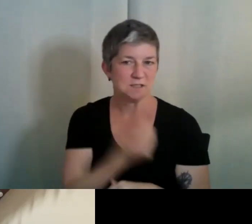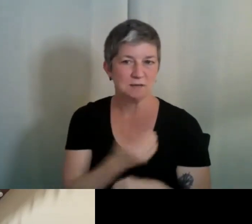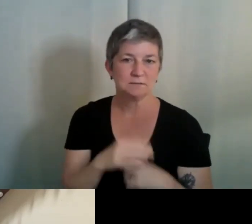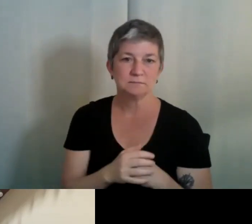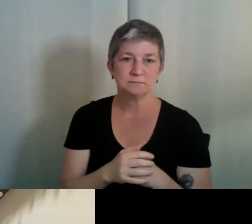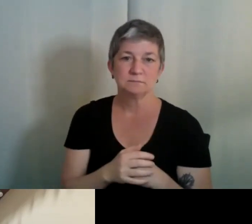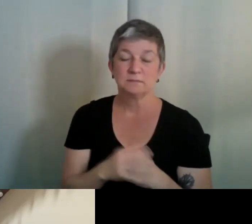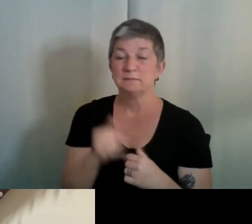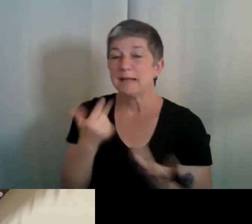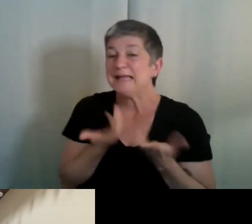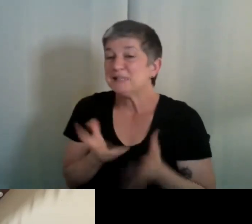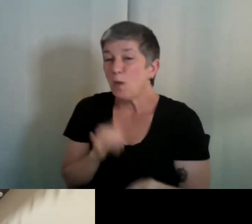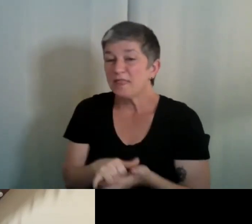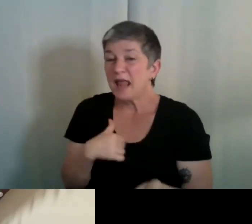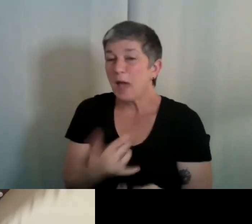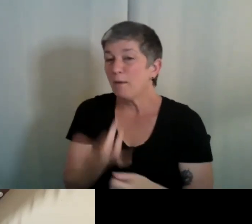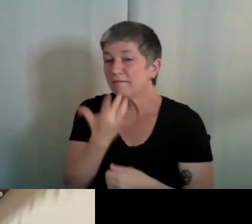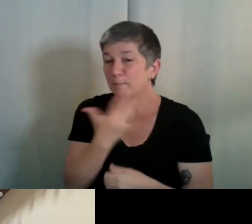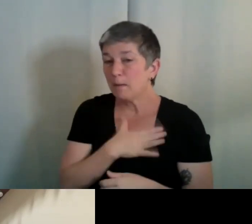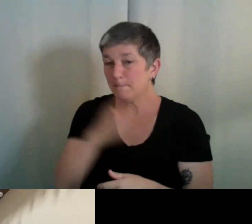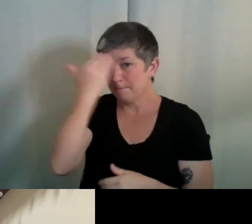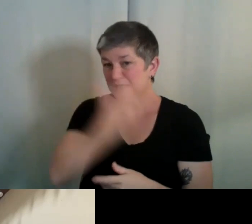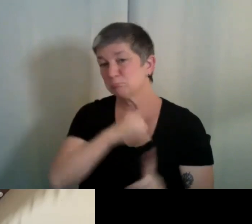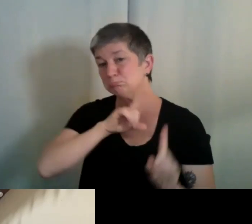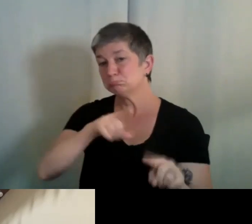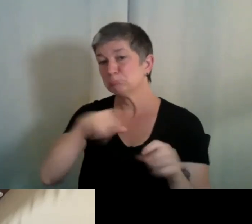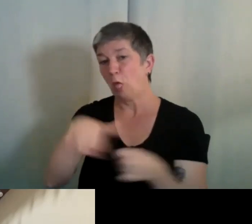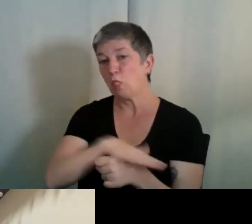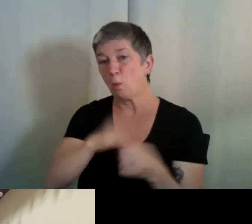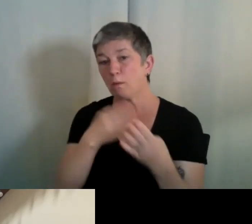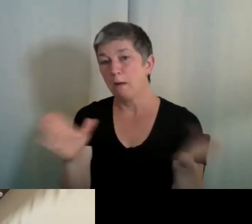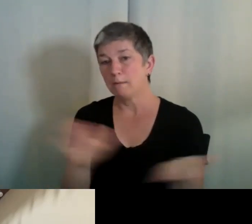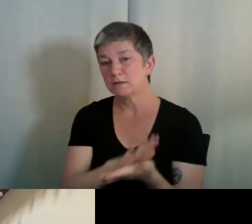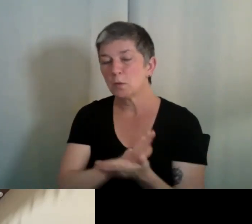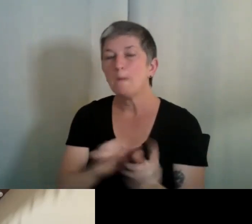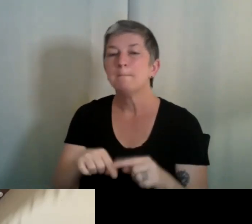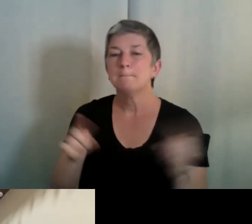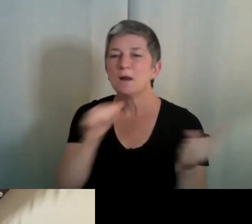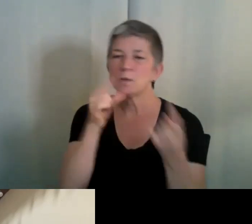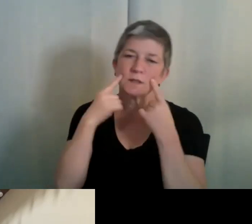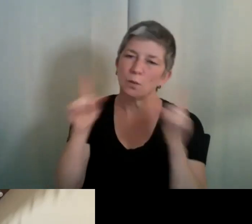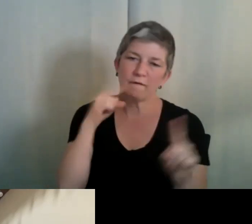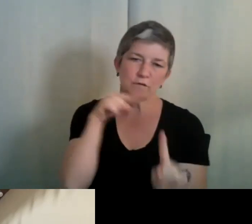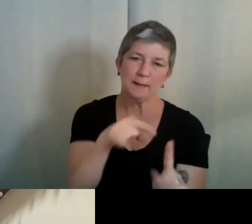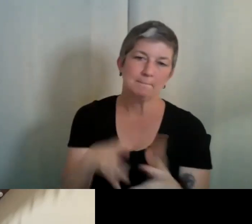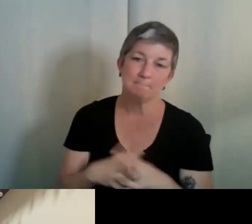course, I wanted my son to be able to attend our local public school, but it wasn't going to work for him. And they offered a